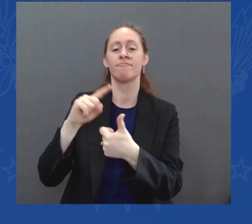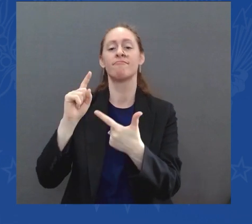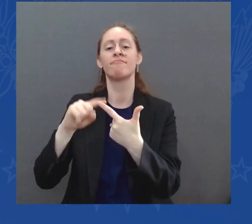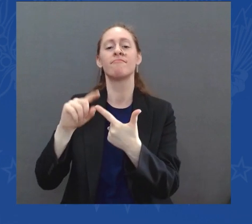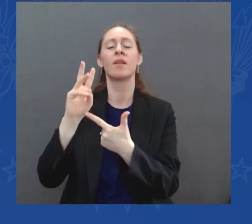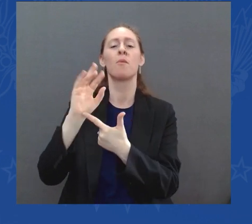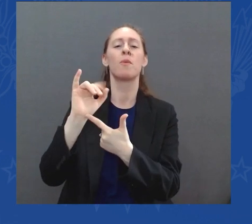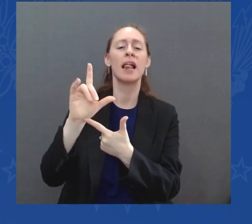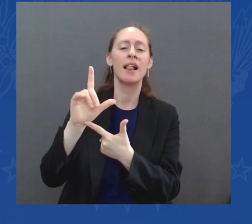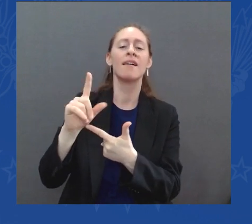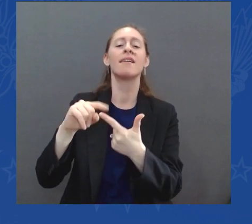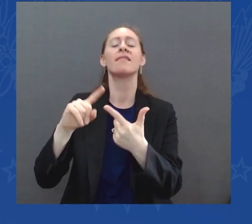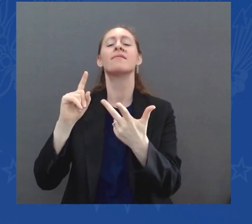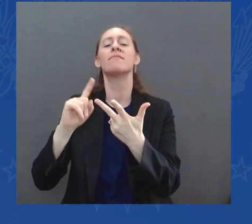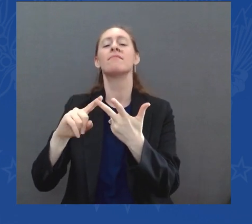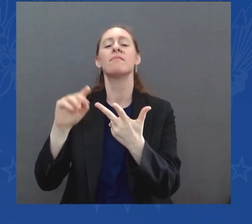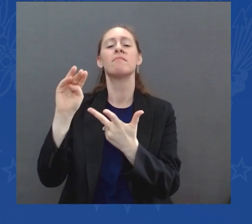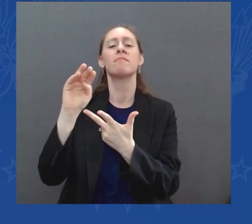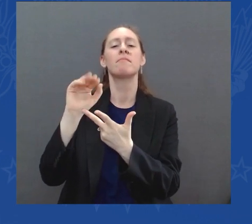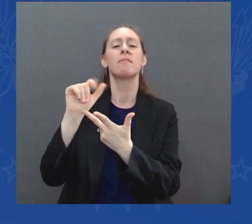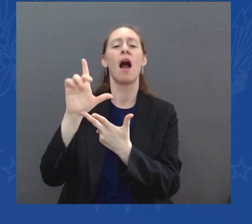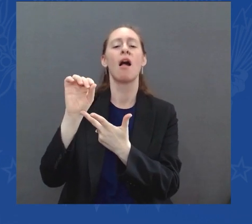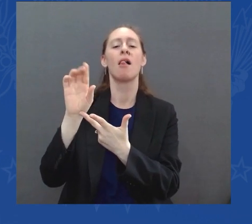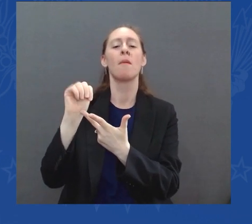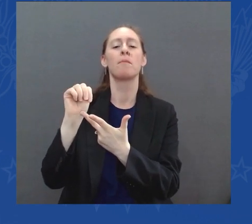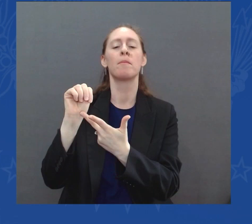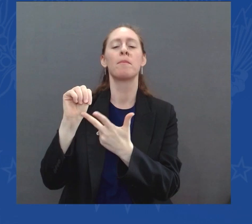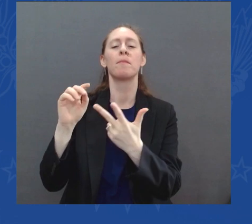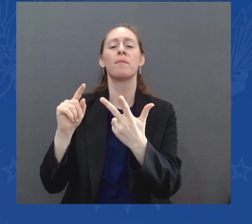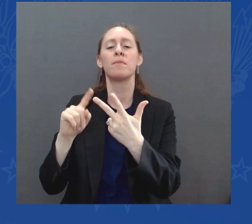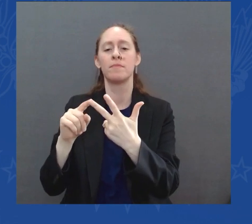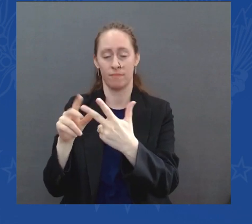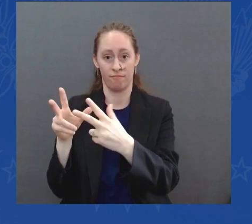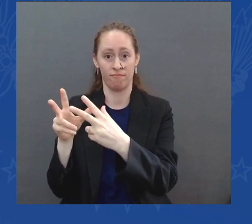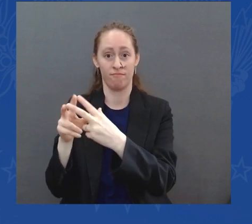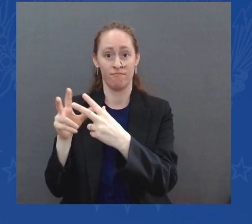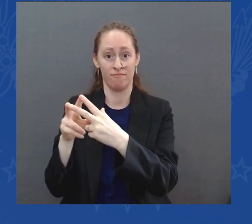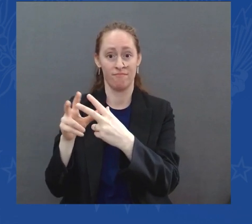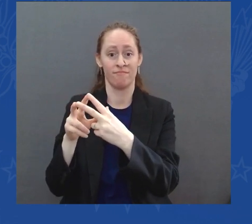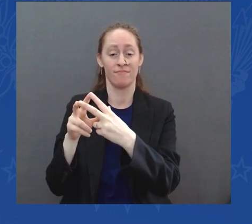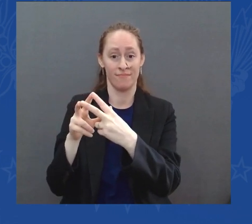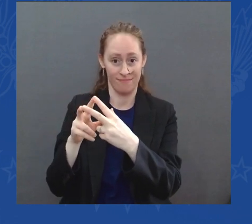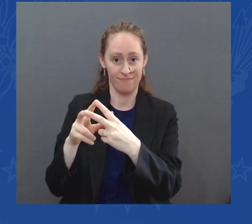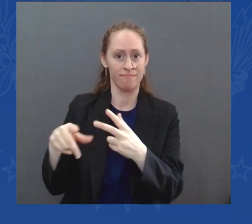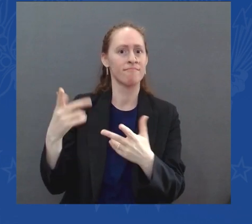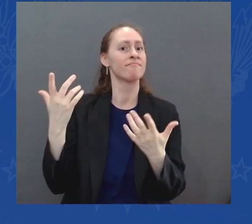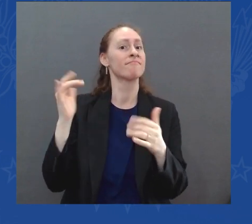were lynched in 1892. She knew these upstanding men